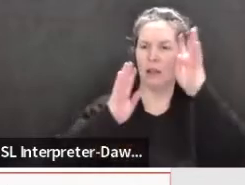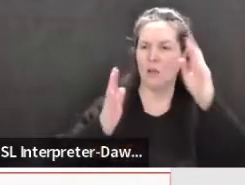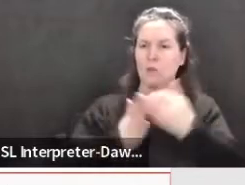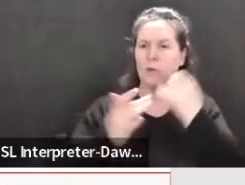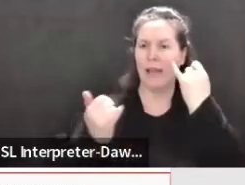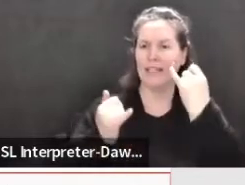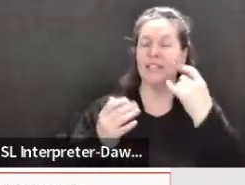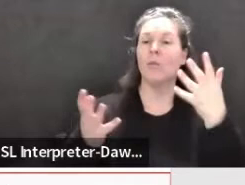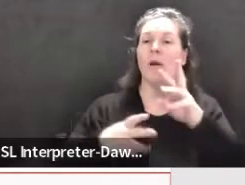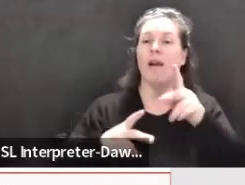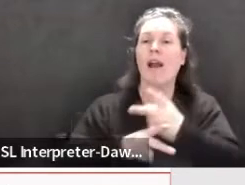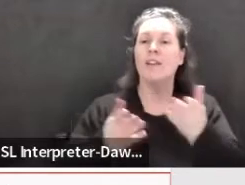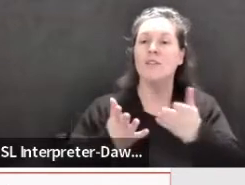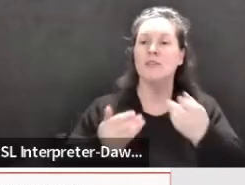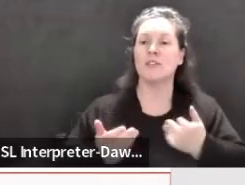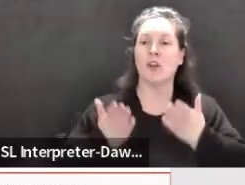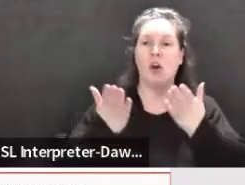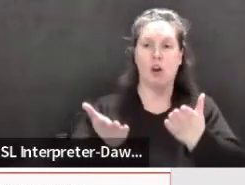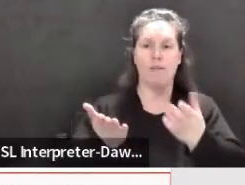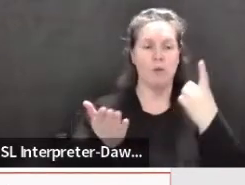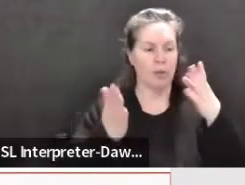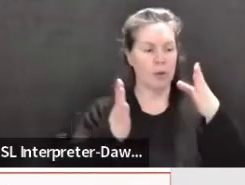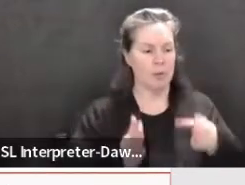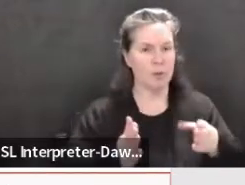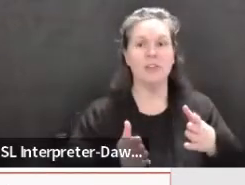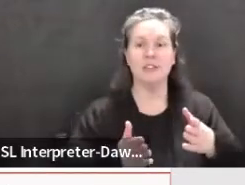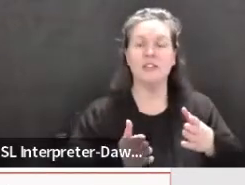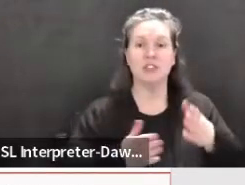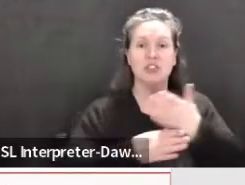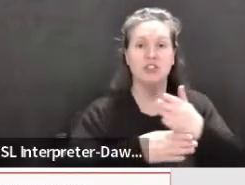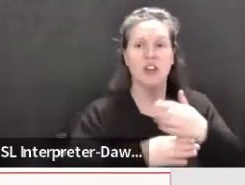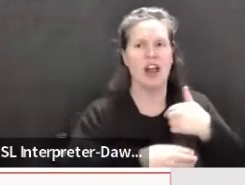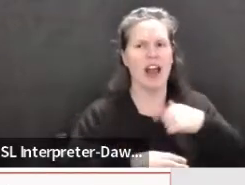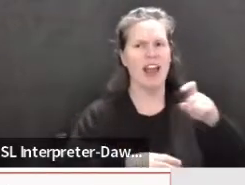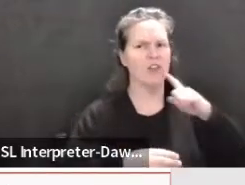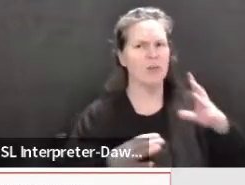as one individual shared, you know, I have to take the whole day off of work